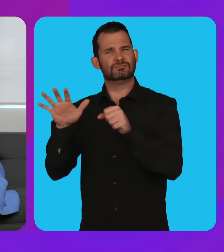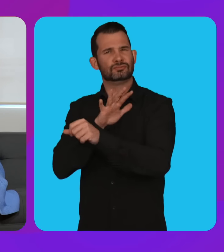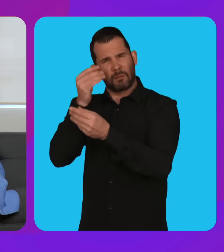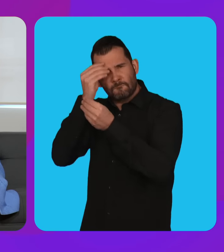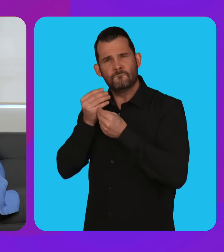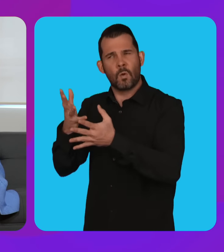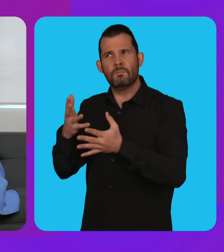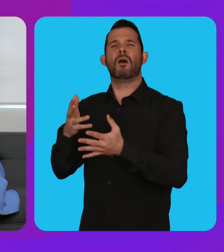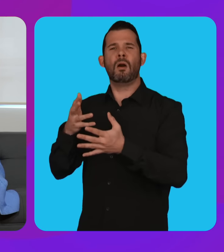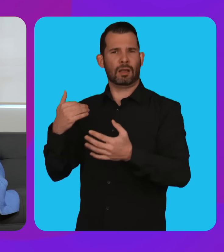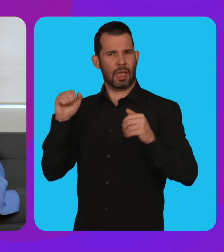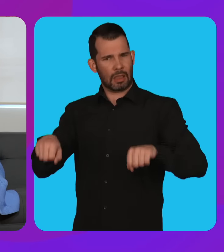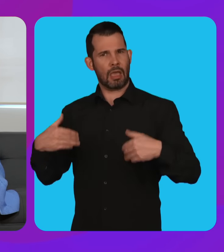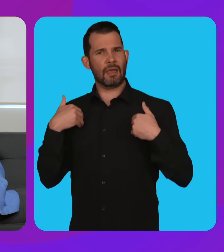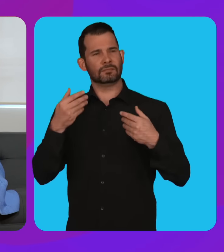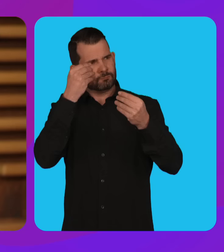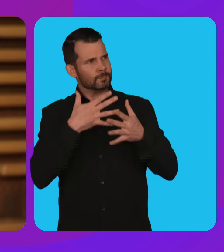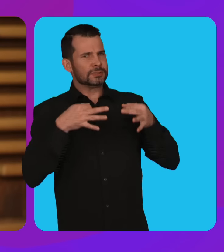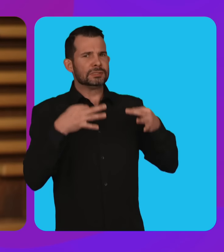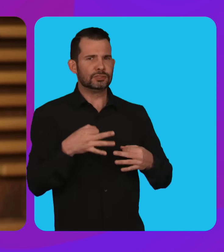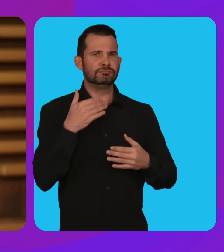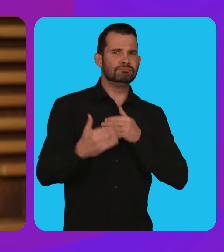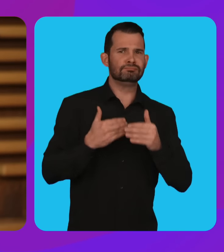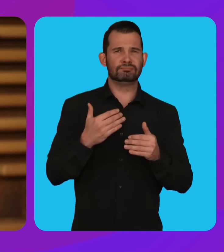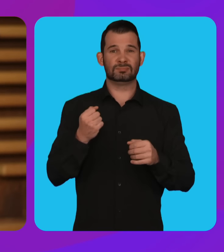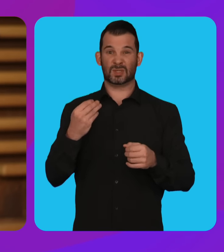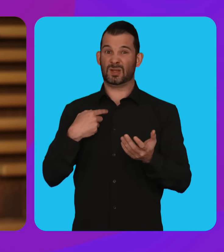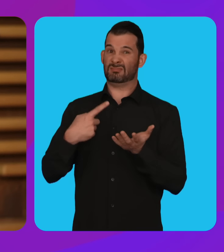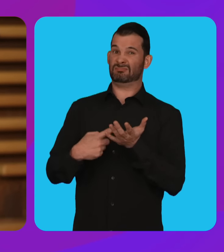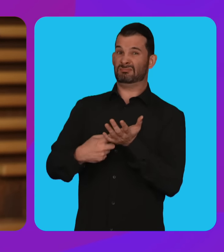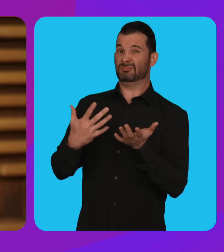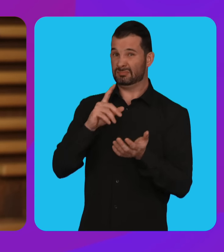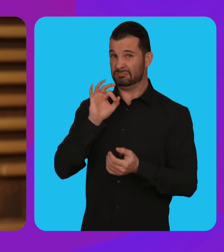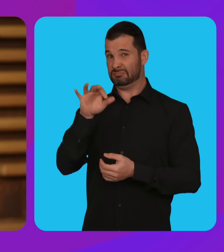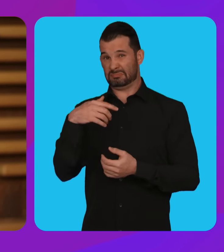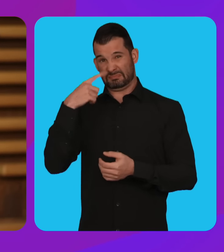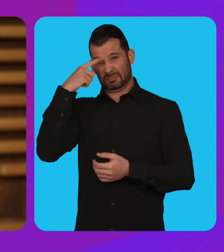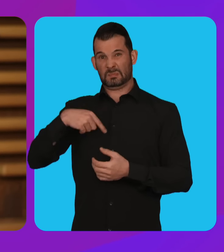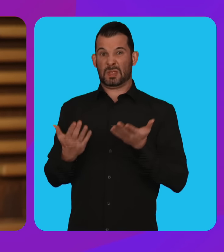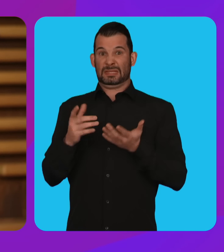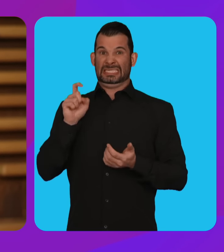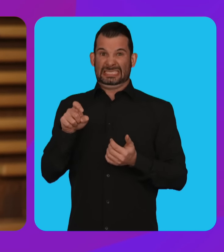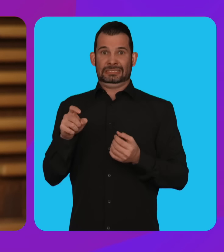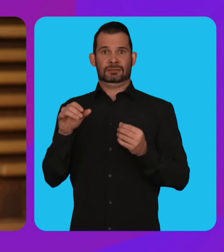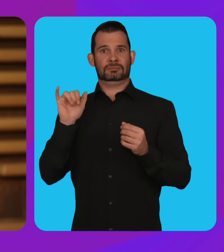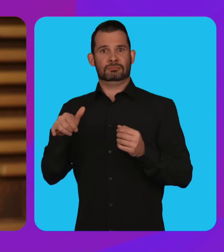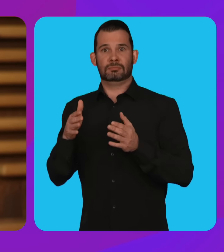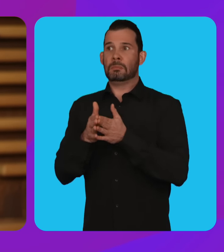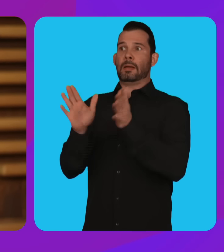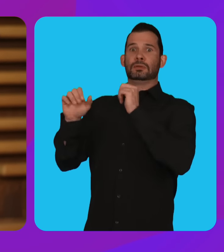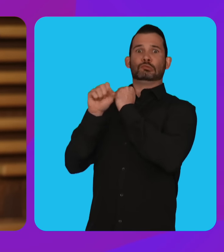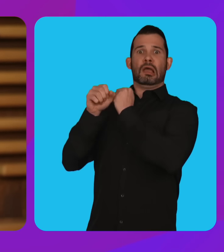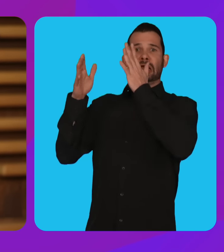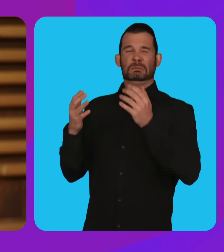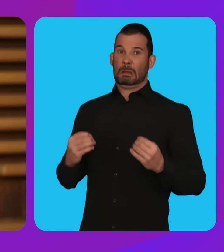can make informed decisions. So I would argue that we probably need the public broadcaster more than we ever have.